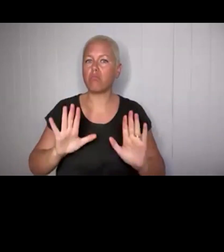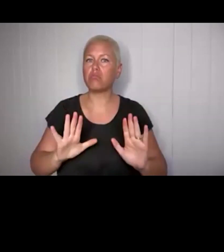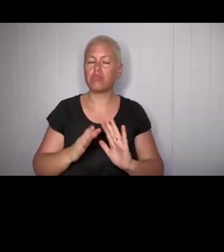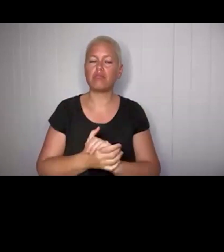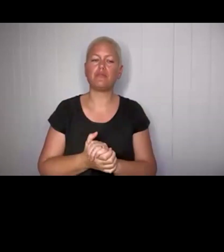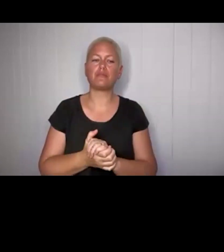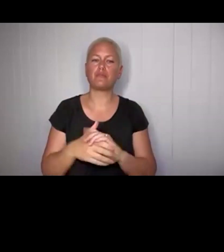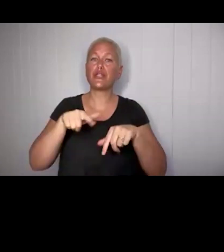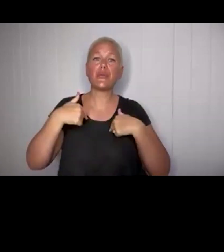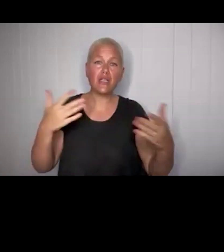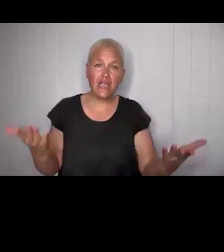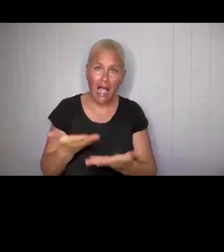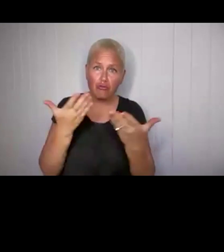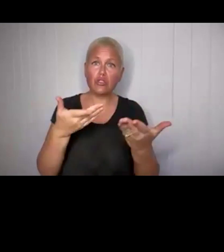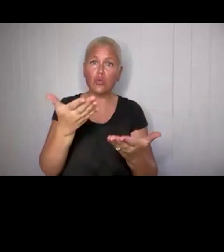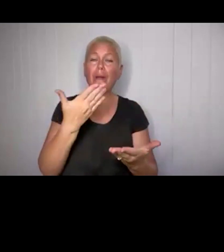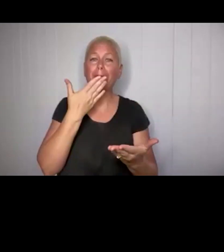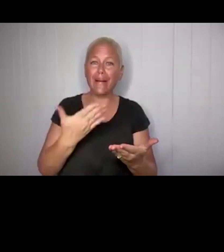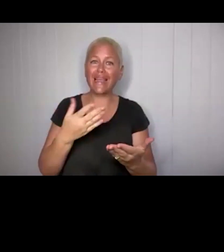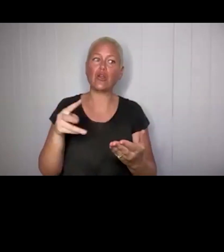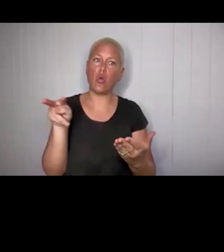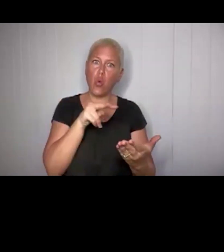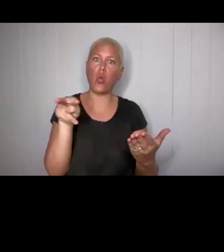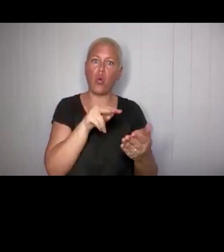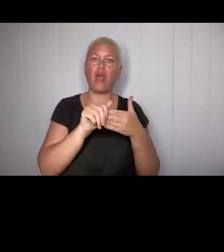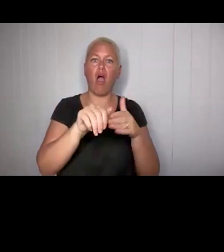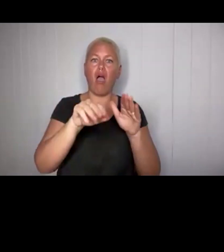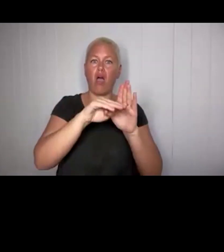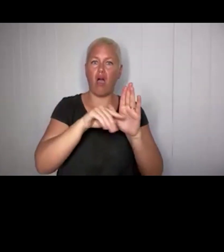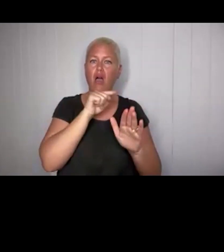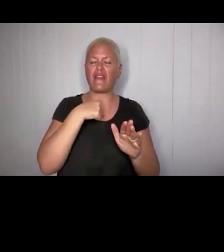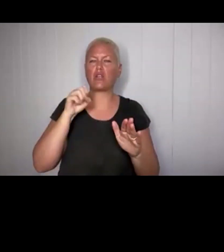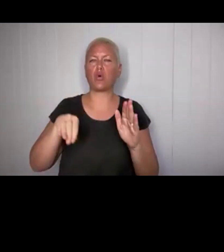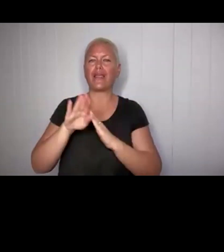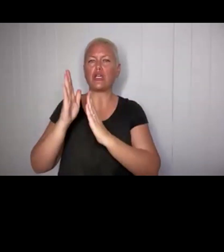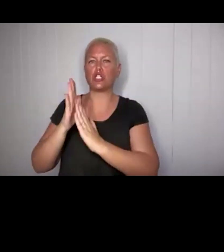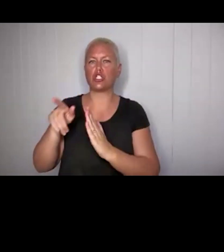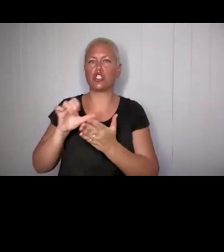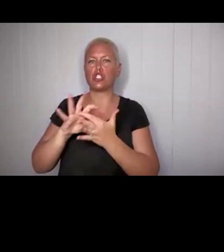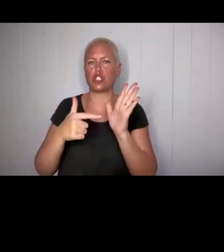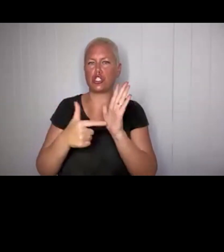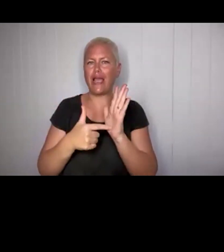encourage you to please refer to the guidelines, which I put in the chat earlier, as there are